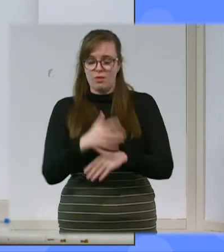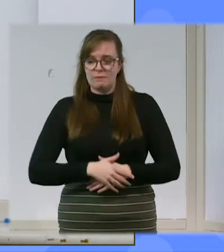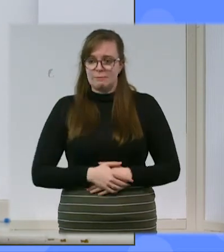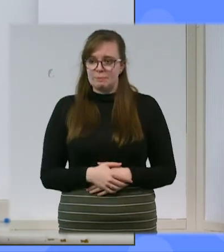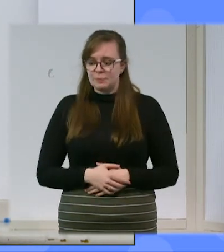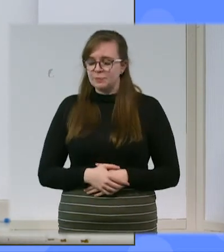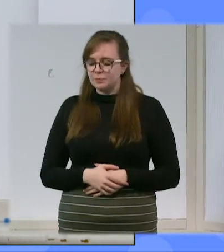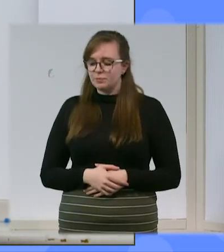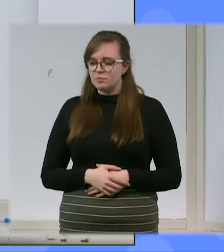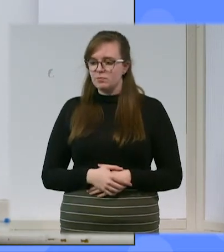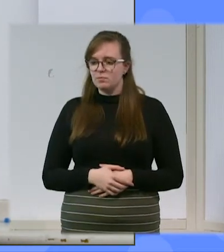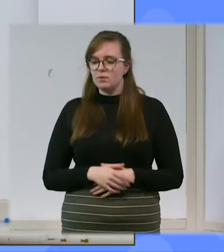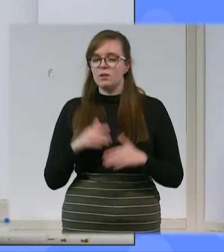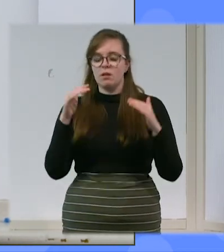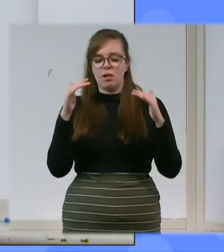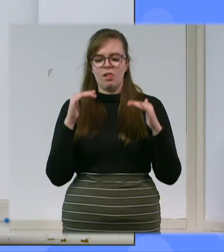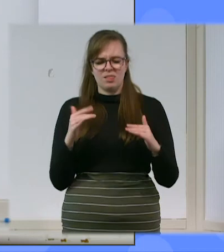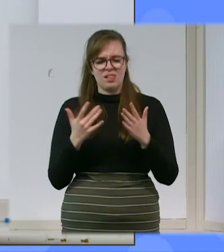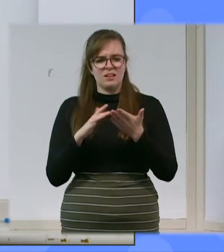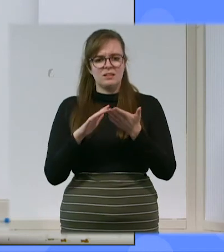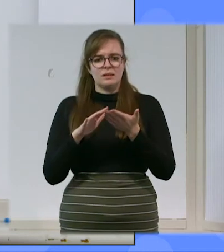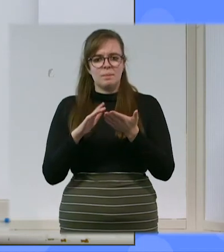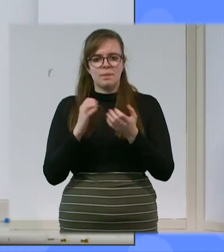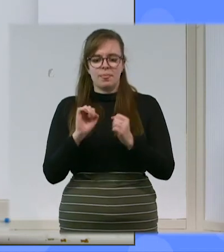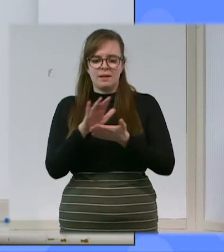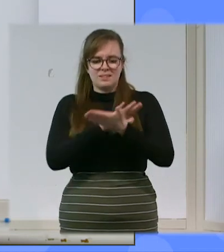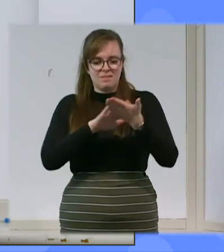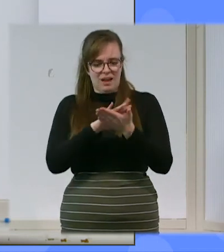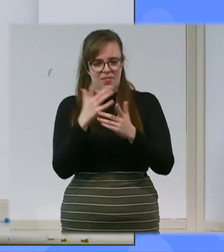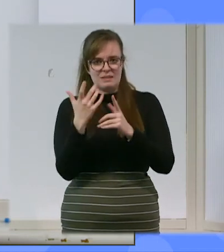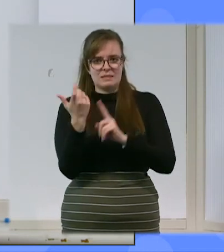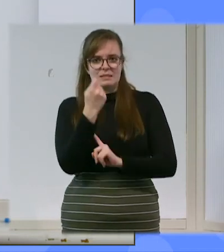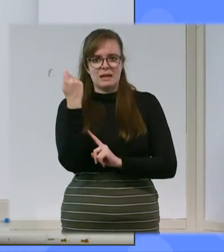they're then going to define that success much broader than just simply